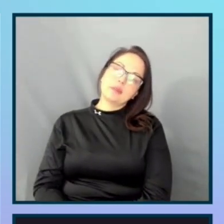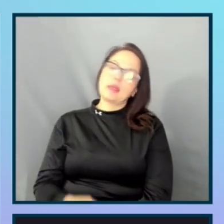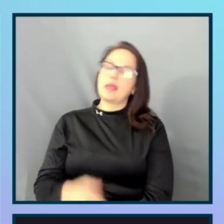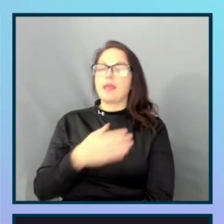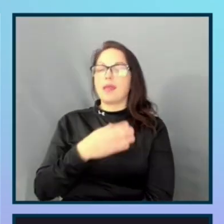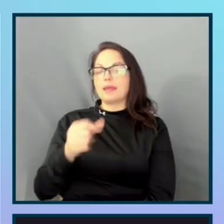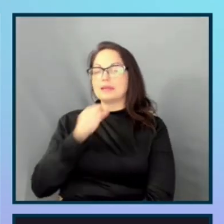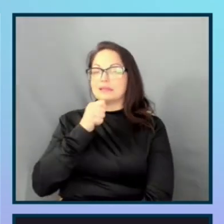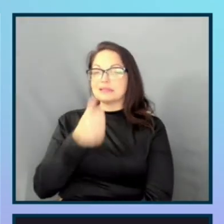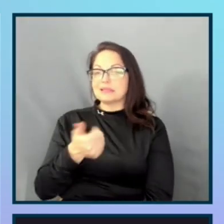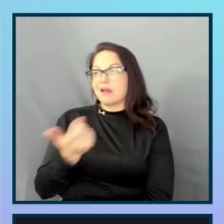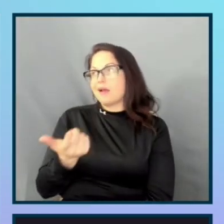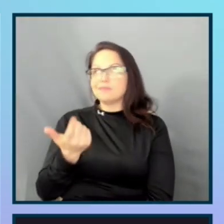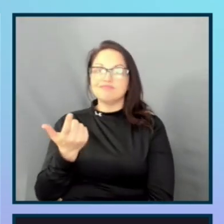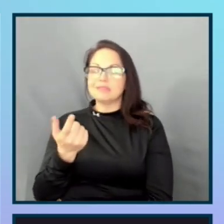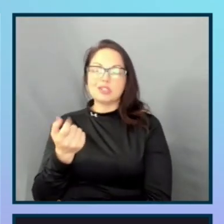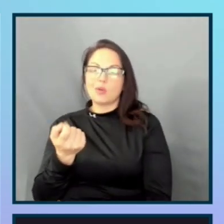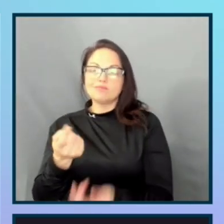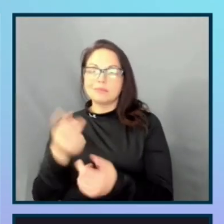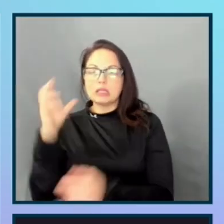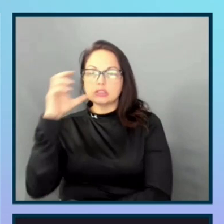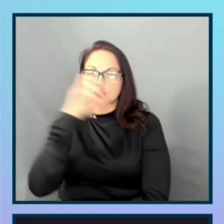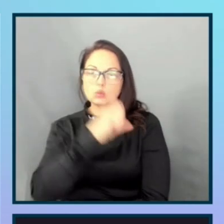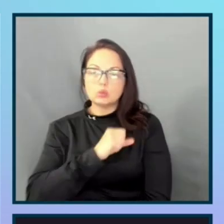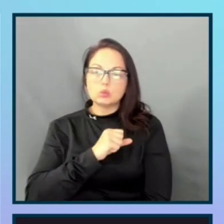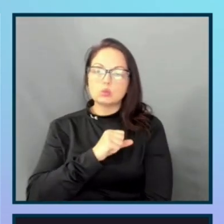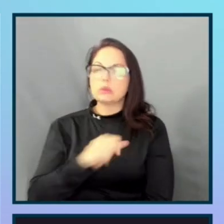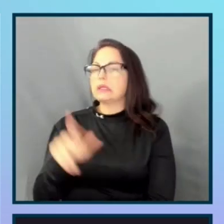Inferred, sorry. It's data that is reliable.